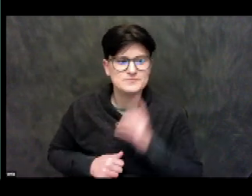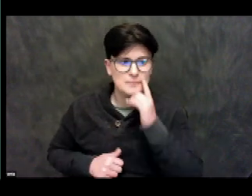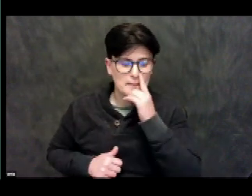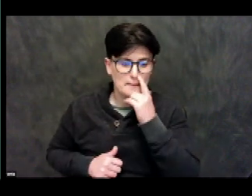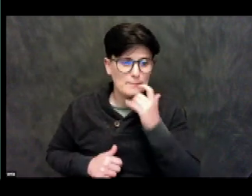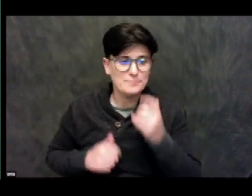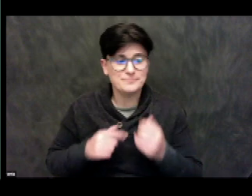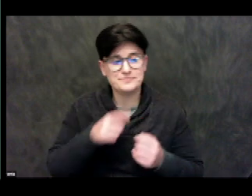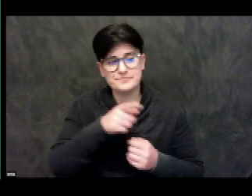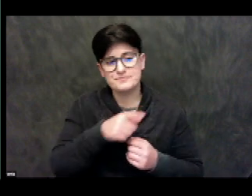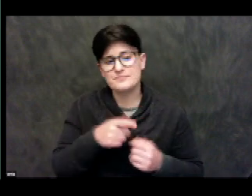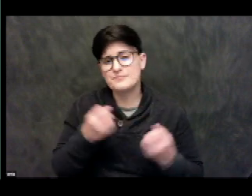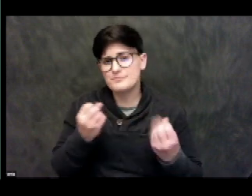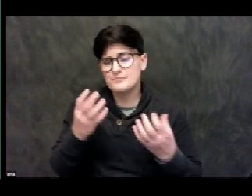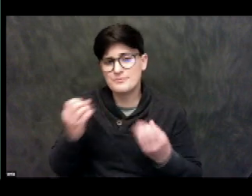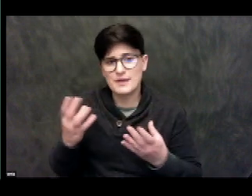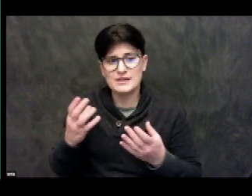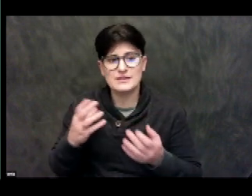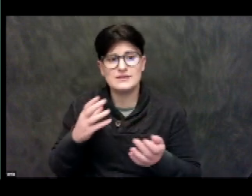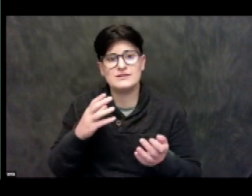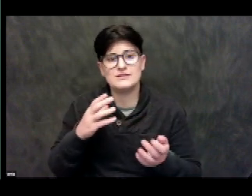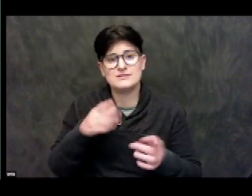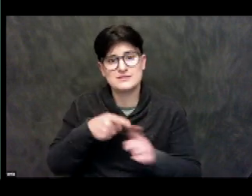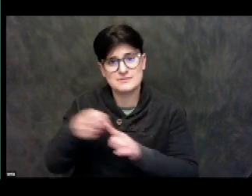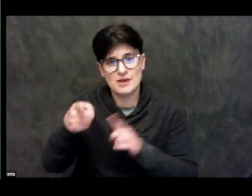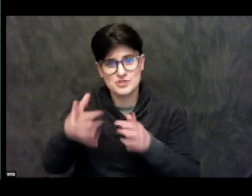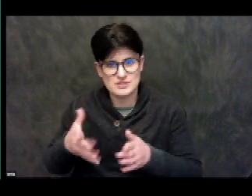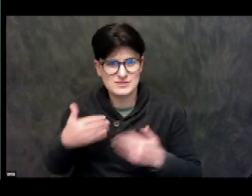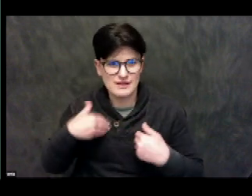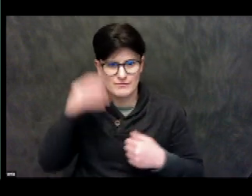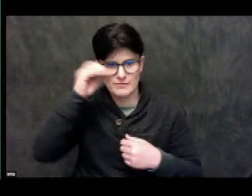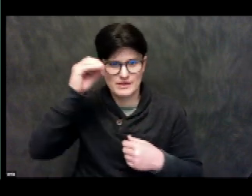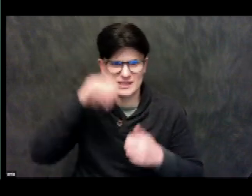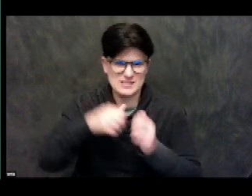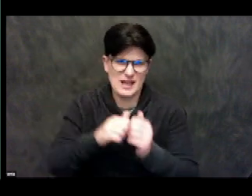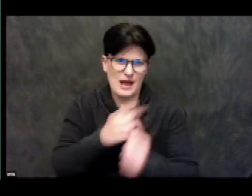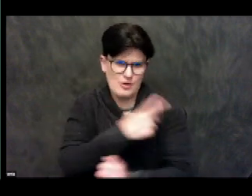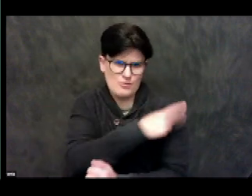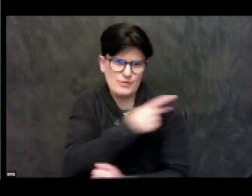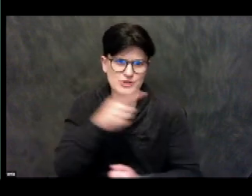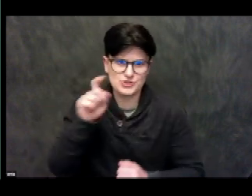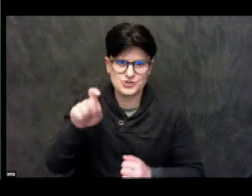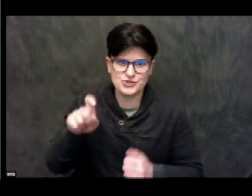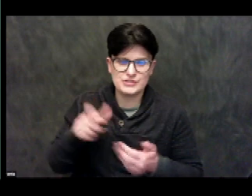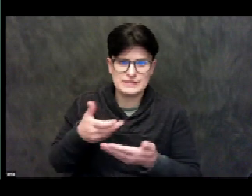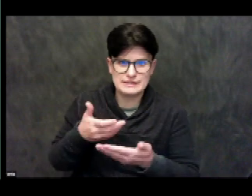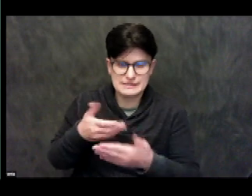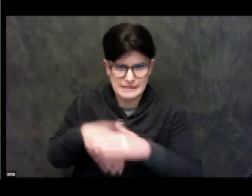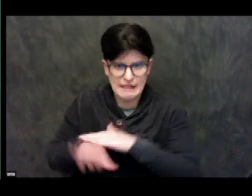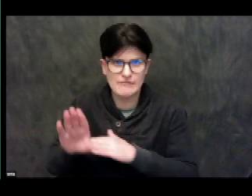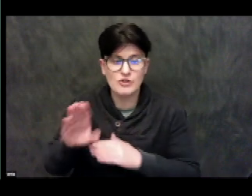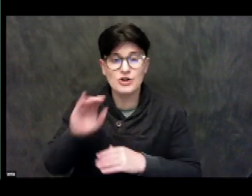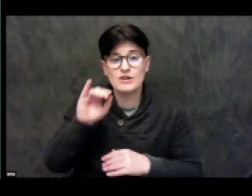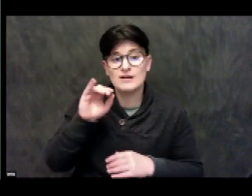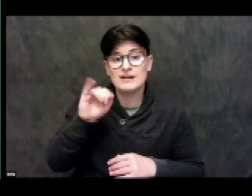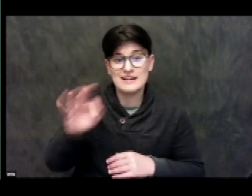how a patient should deliver if they've even broached the conversation of pregnancy with a patient.